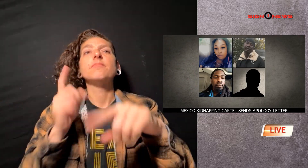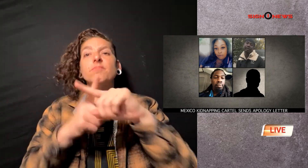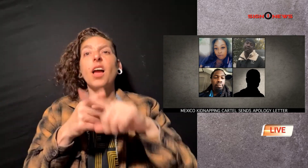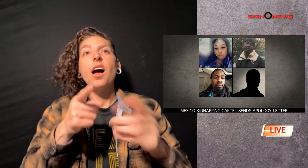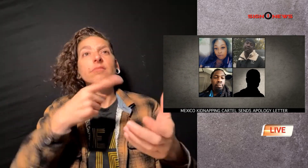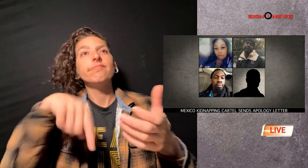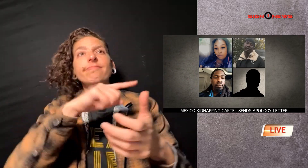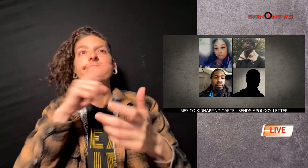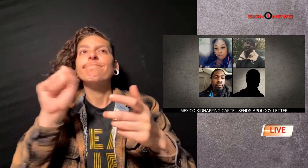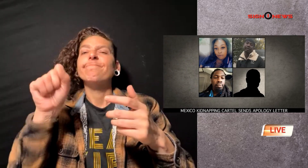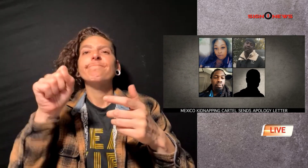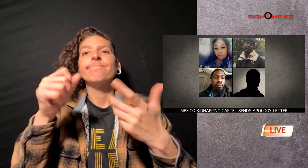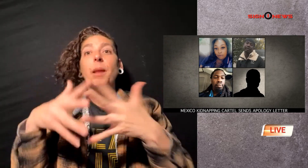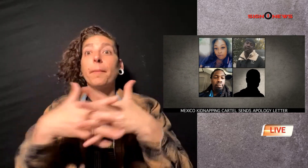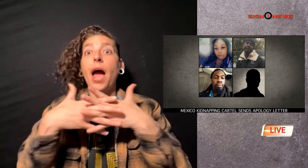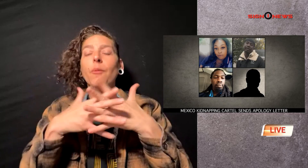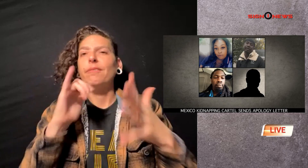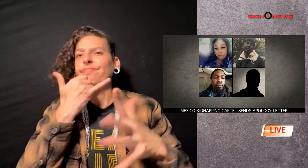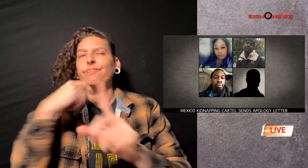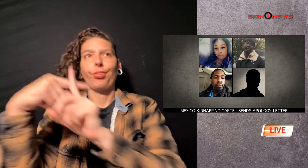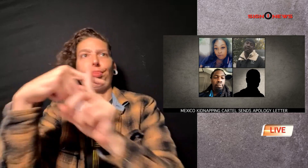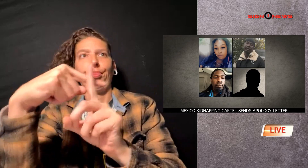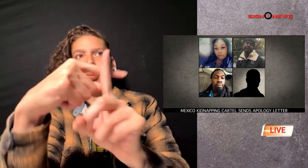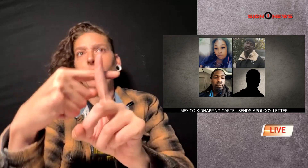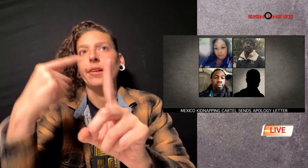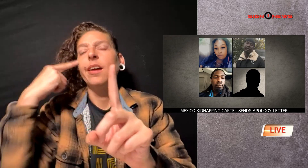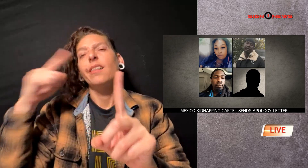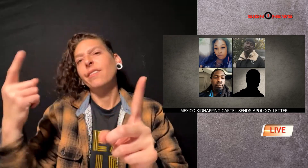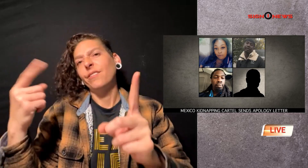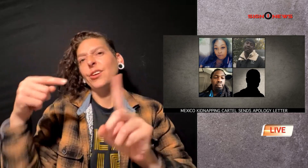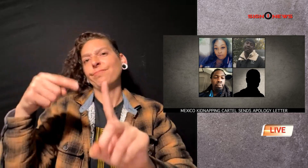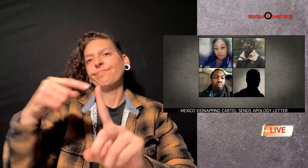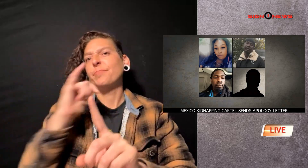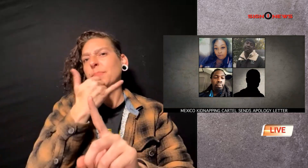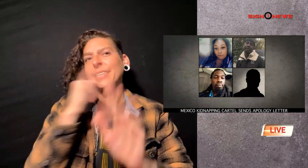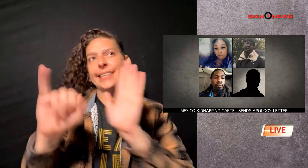and that the Americans were targeted in a case of mistaken identity